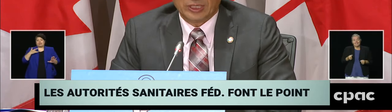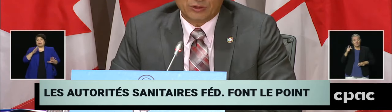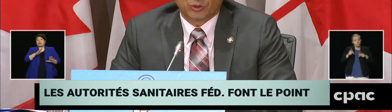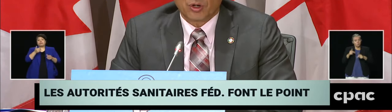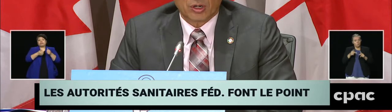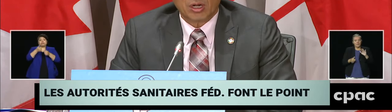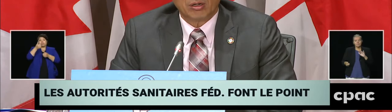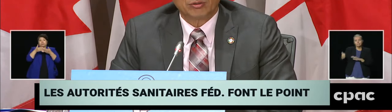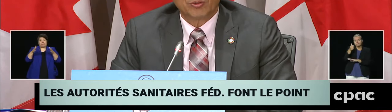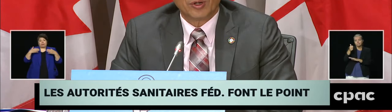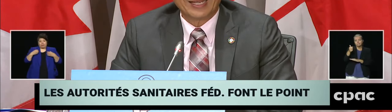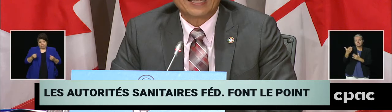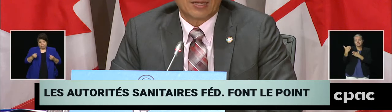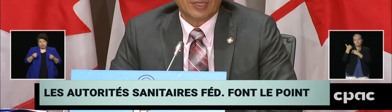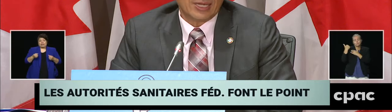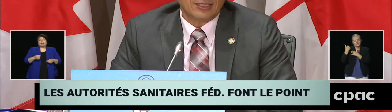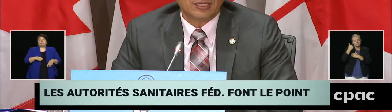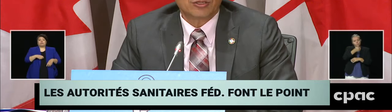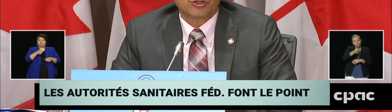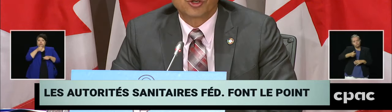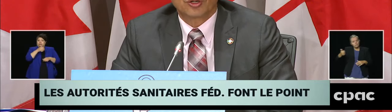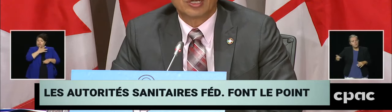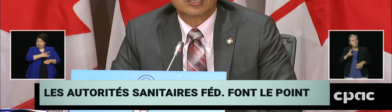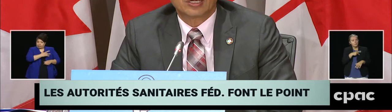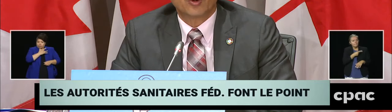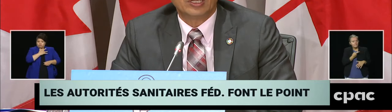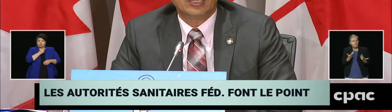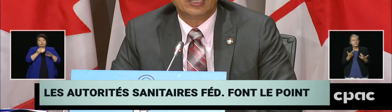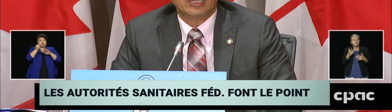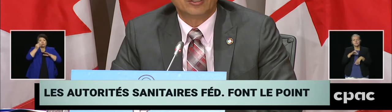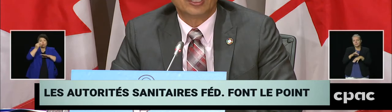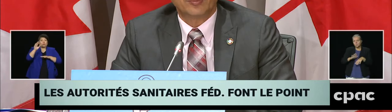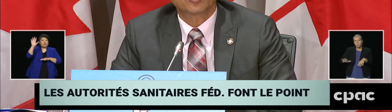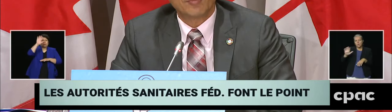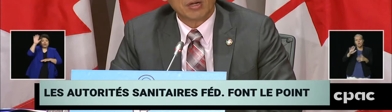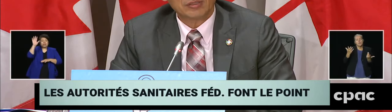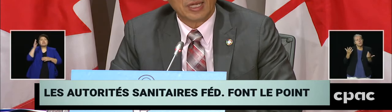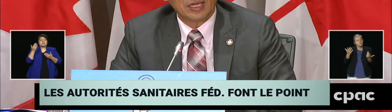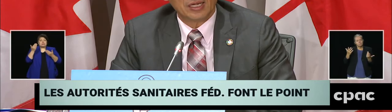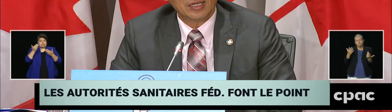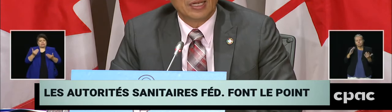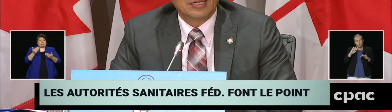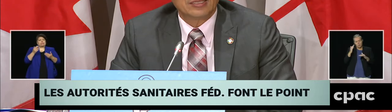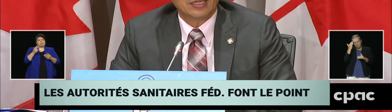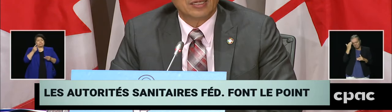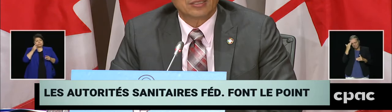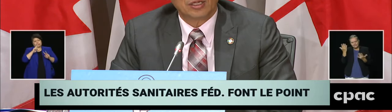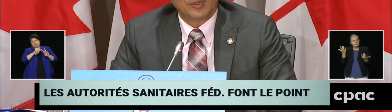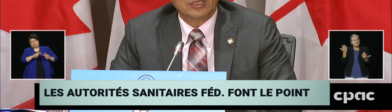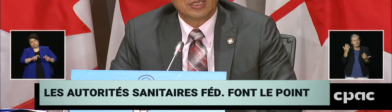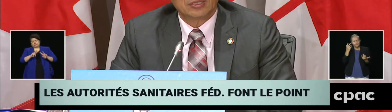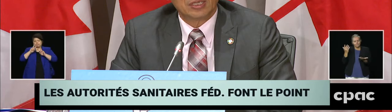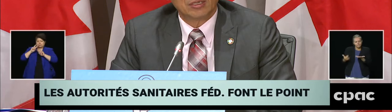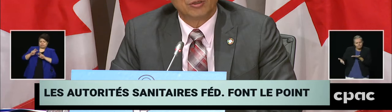THINK PUBLIC HEALTH AUTHORITIES IN EACH PROVINCE AND TERRITORY